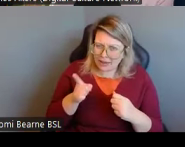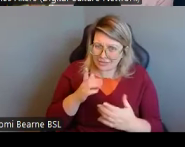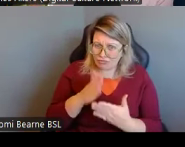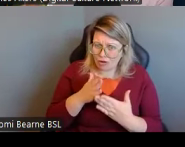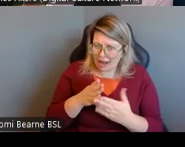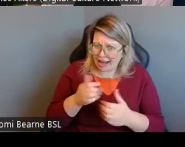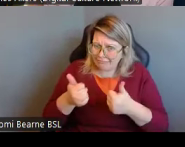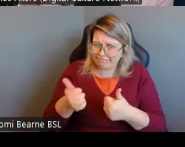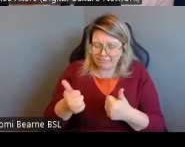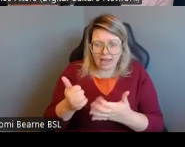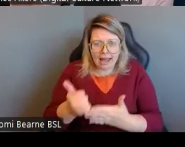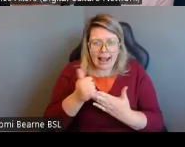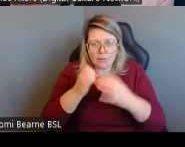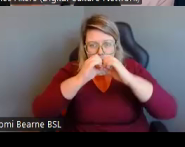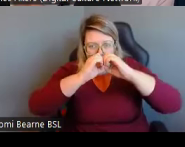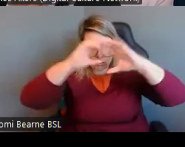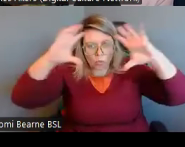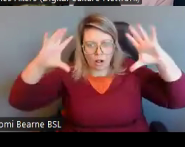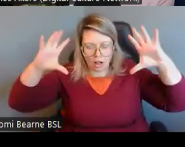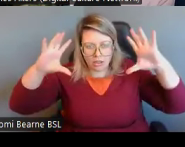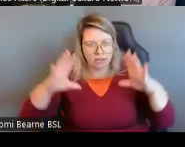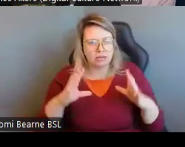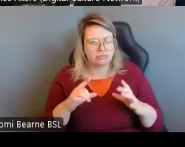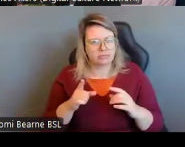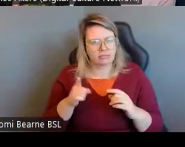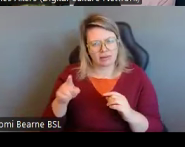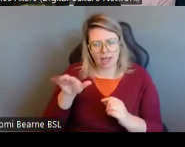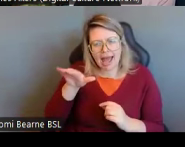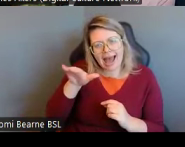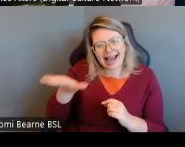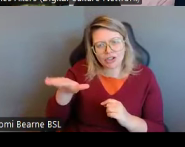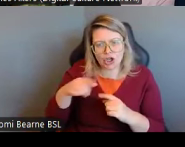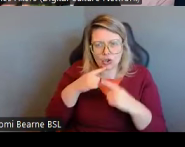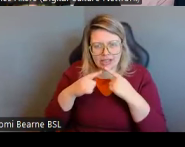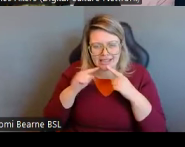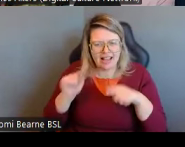about at the beginning, so external data. This is demographic data about local authorities